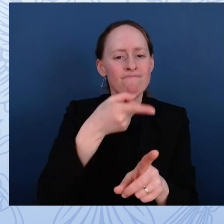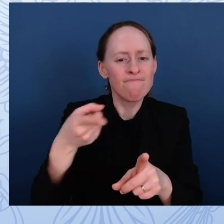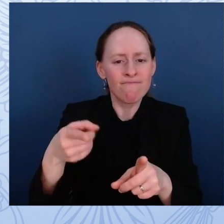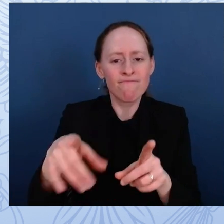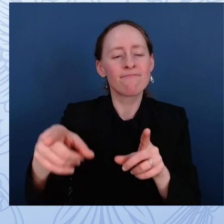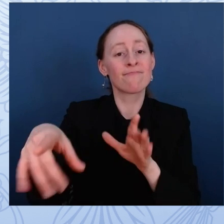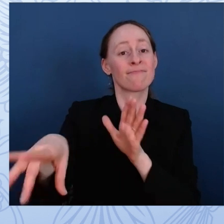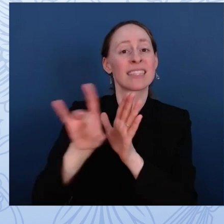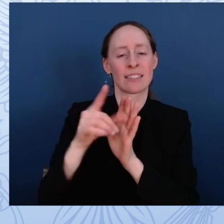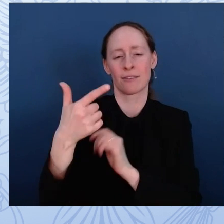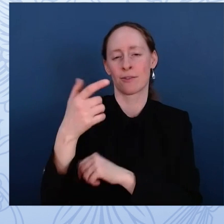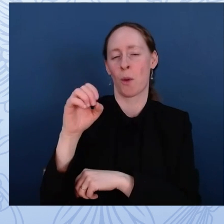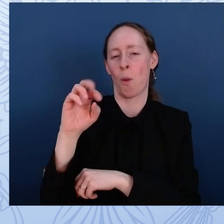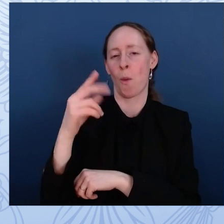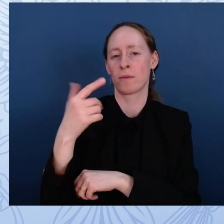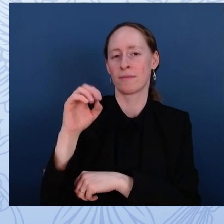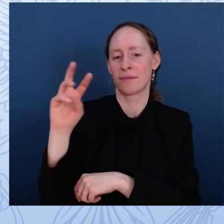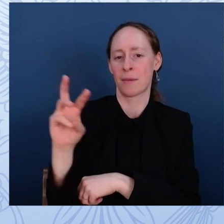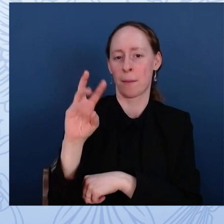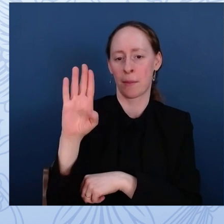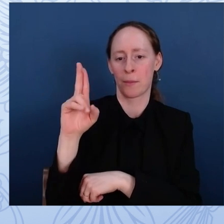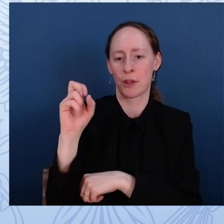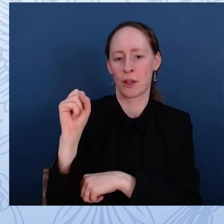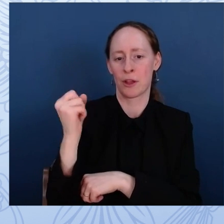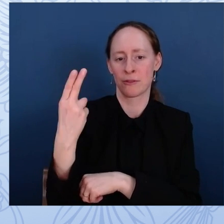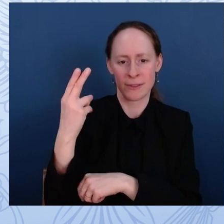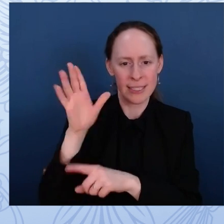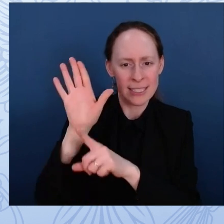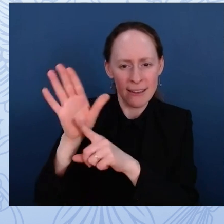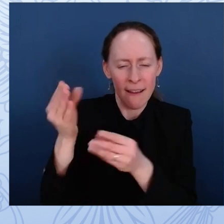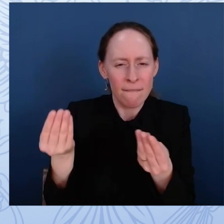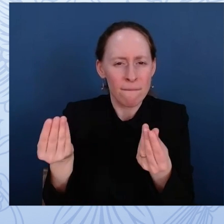and the pattern of sparkling cherry blossoms that runs through it.